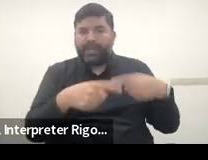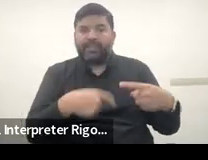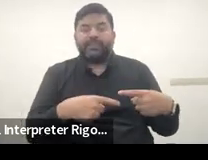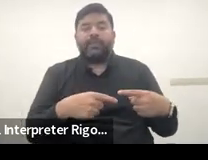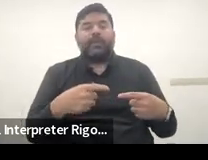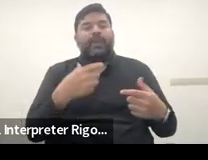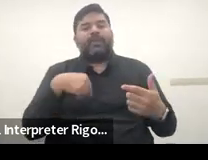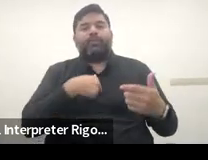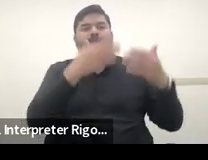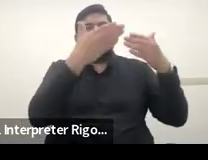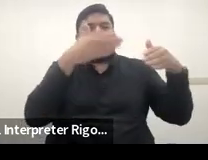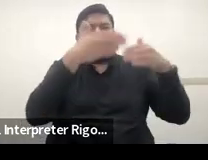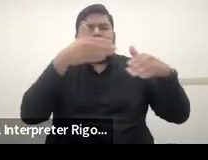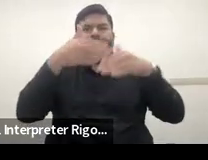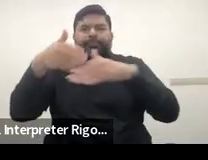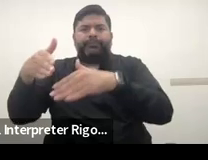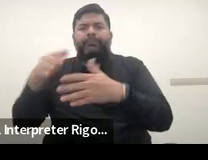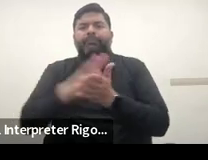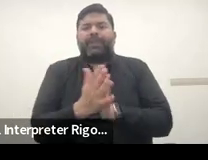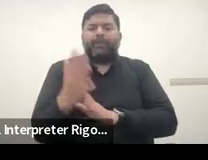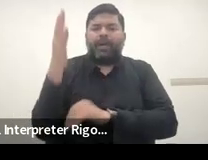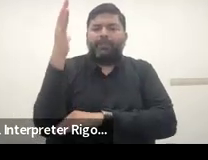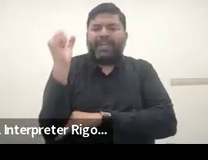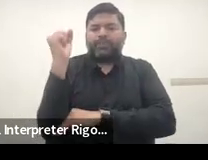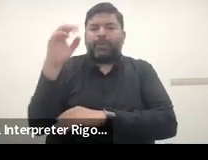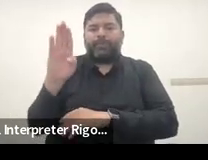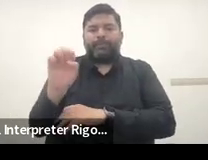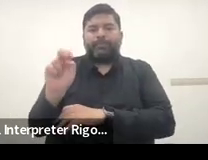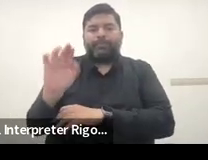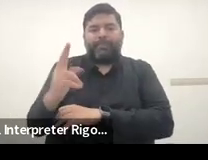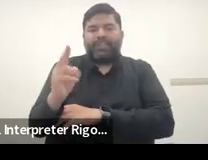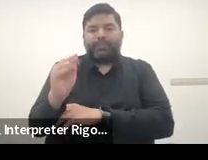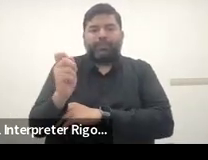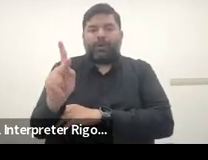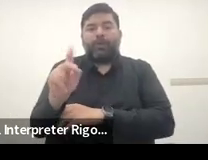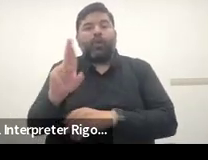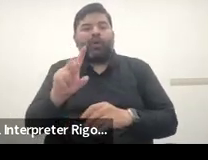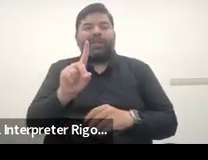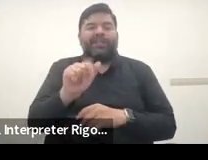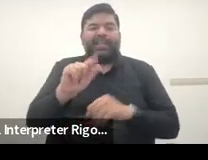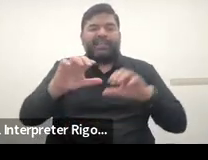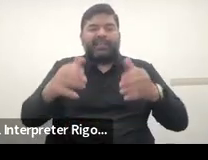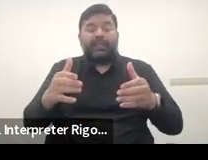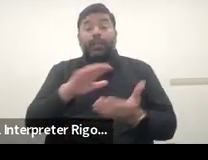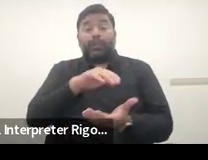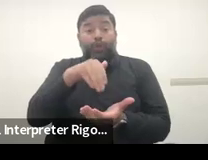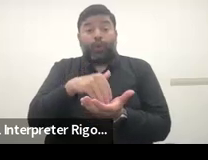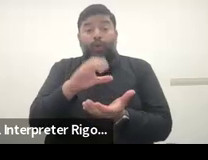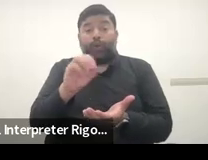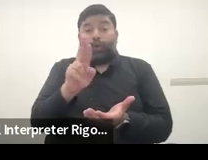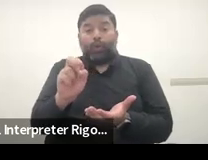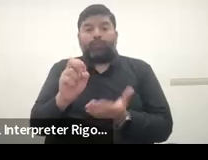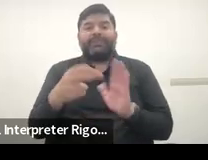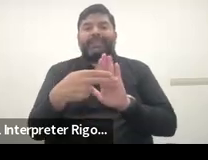it into a benchmark or a dataset. The core of the dataset is these labels for signs,